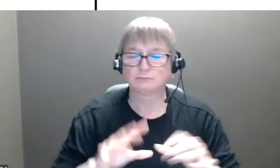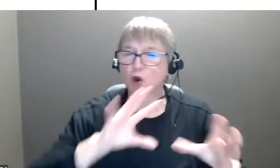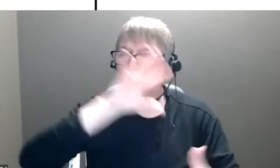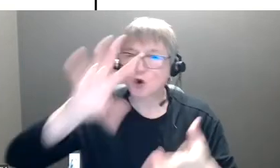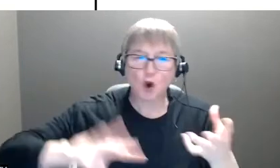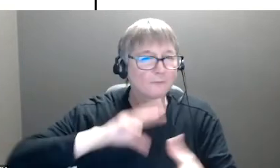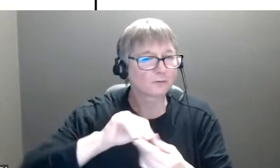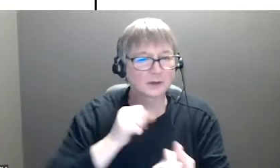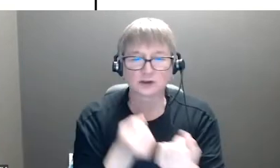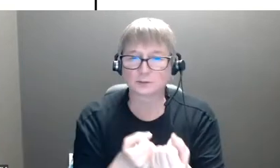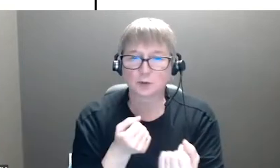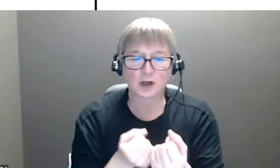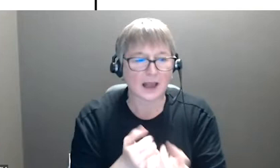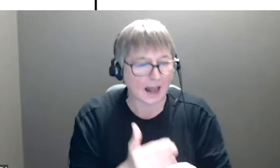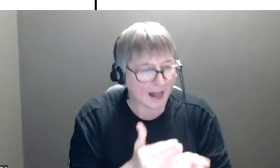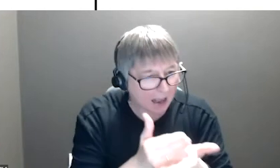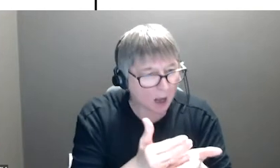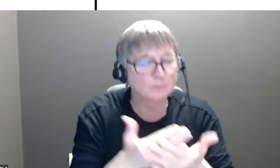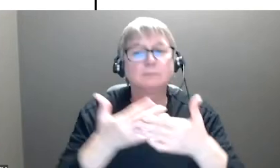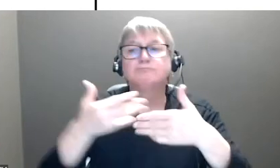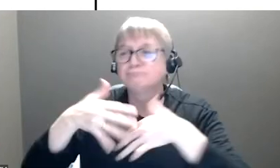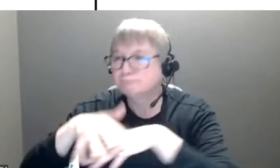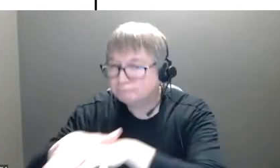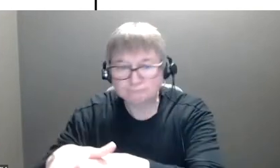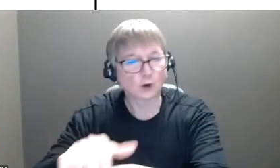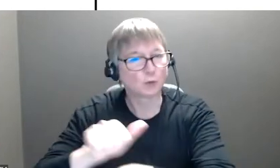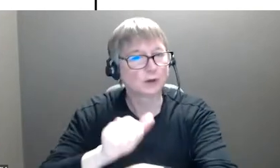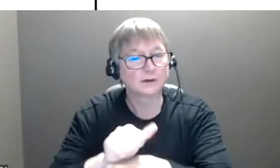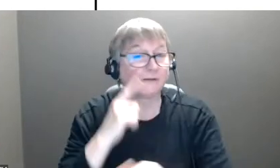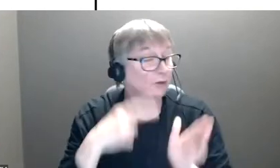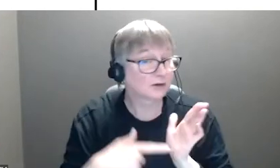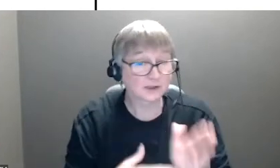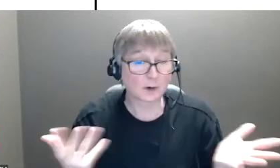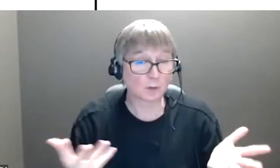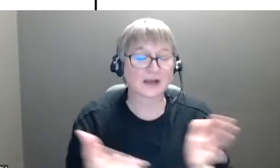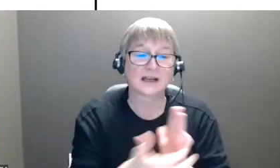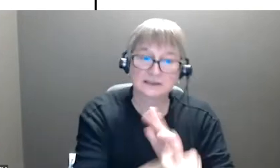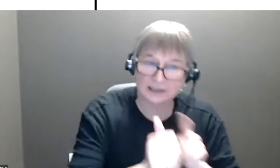So, these include, for example, skills training, job placements and wage subsidies to encourage